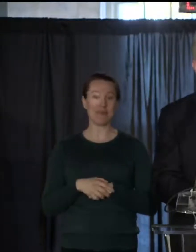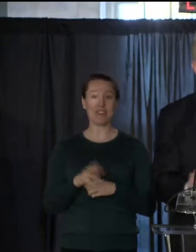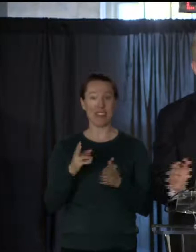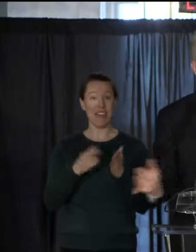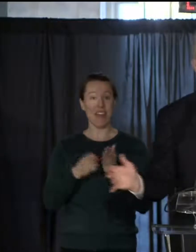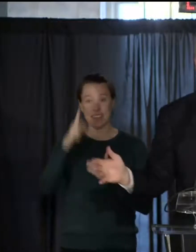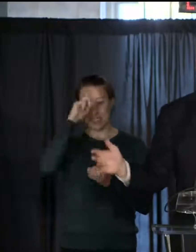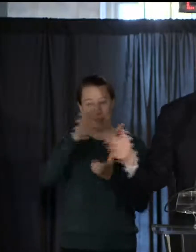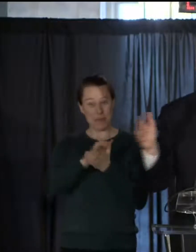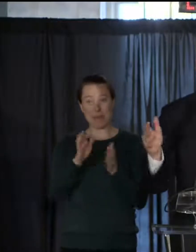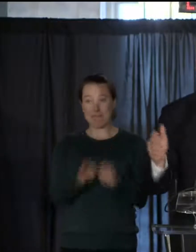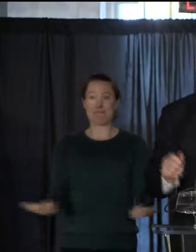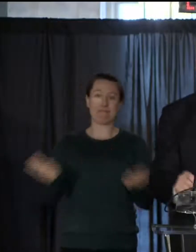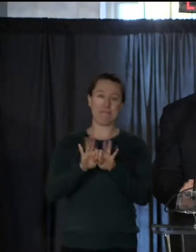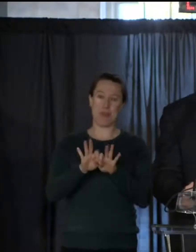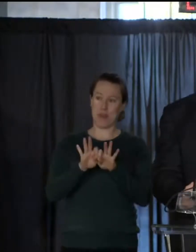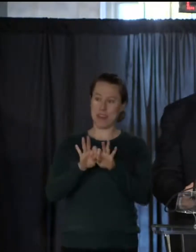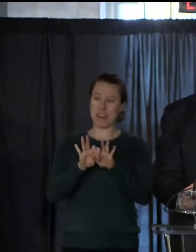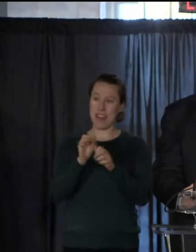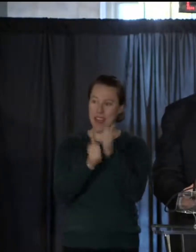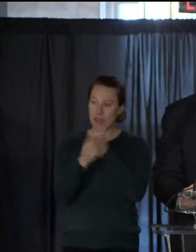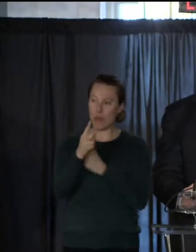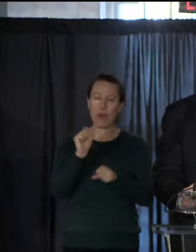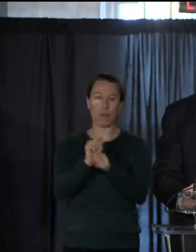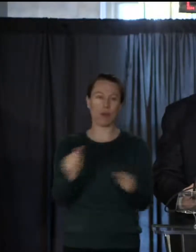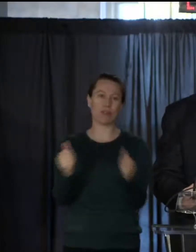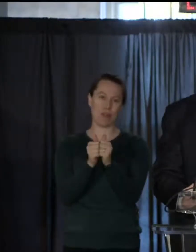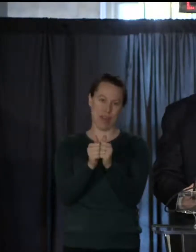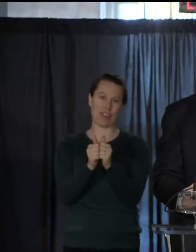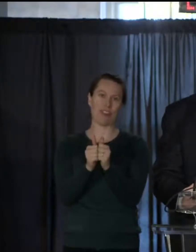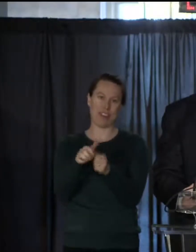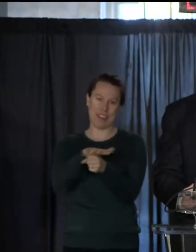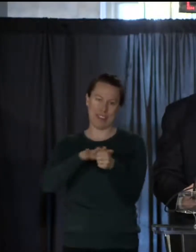IT IS SO IMPORTANT THAT WE ALL WORK TOGETHER IN THIS REGION.